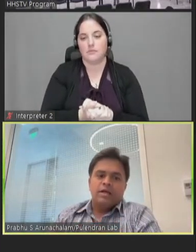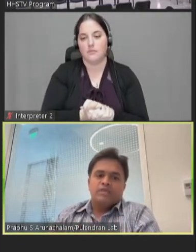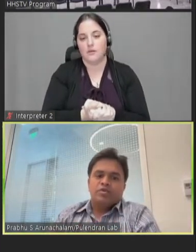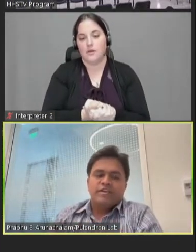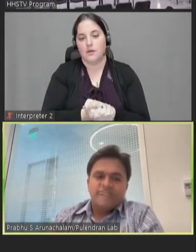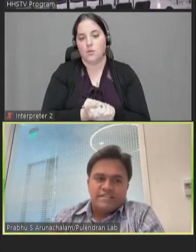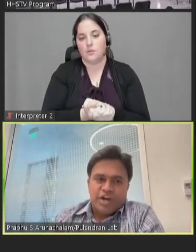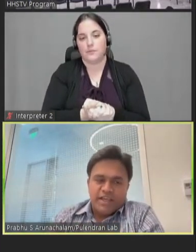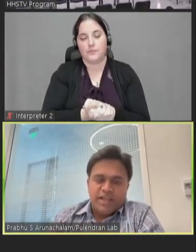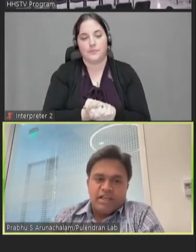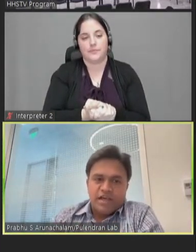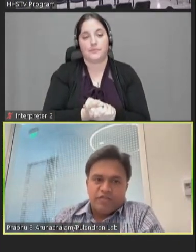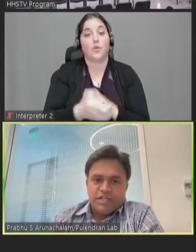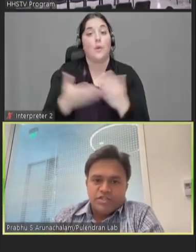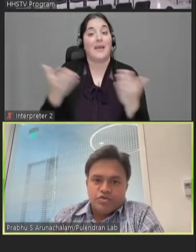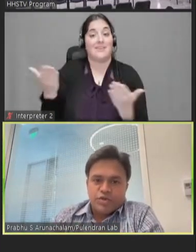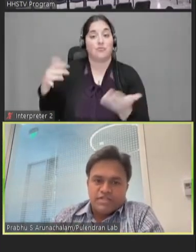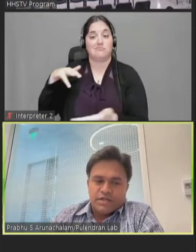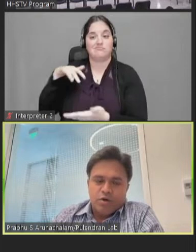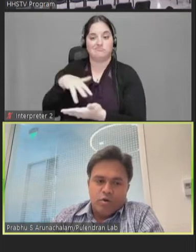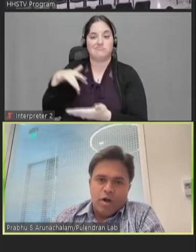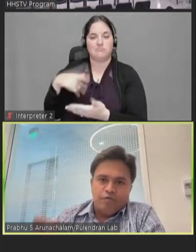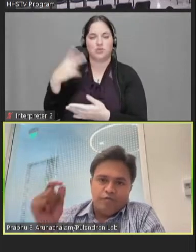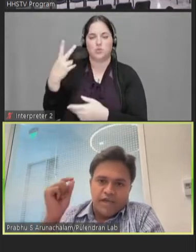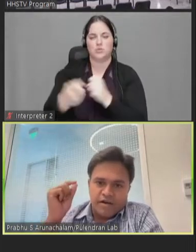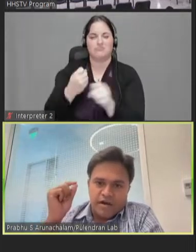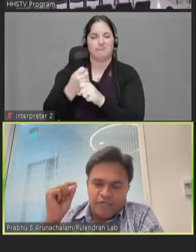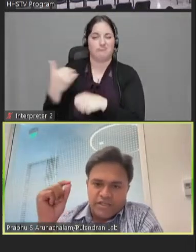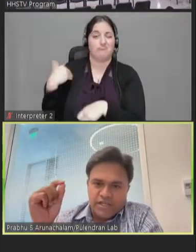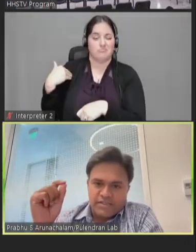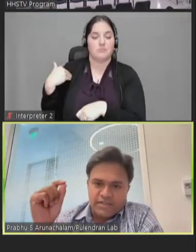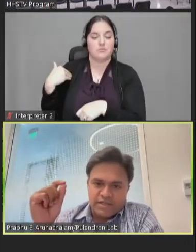So here is a study that we did two years ago, where we tested